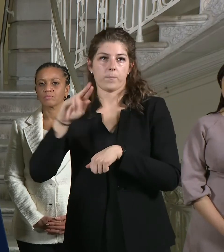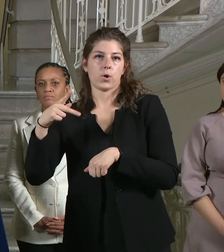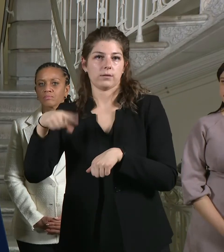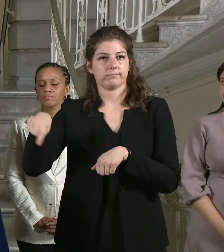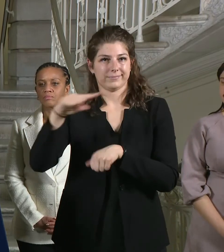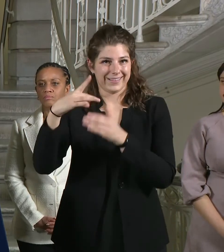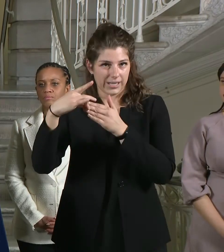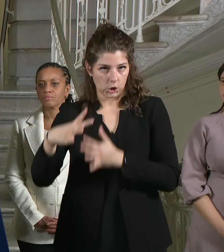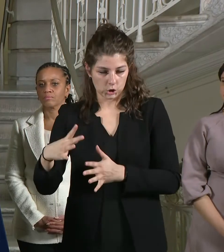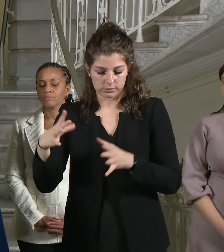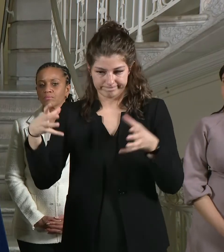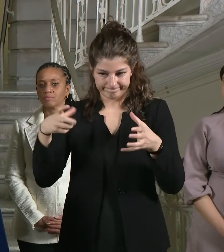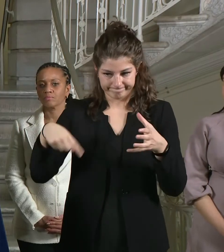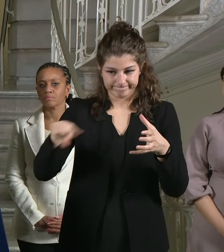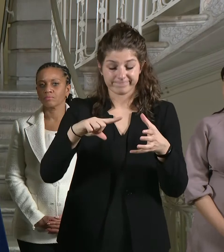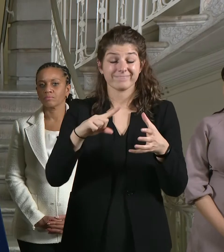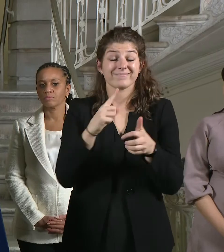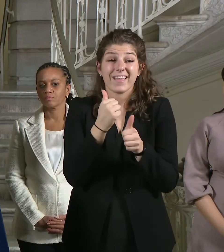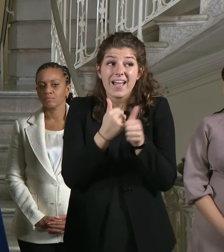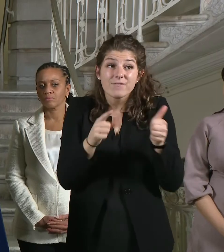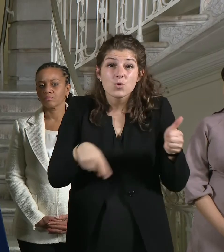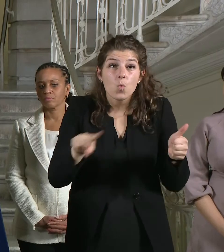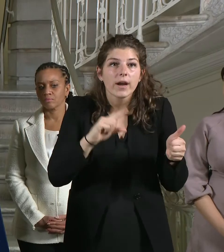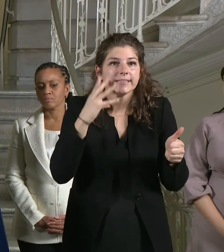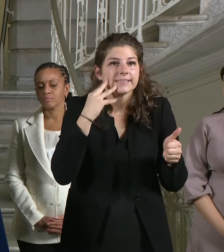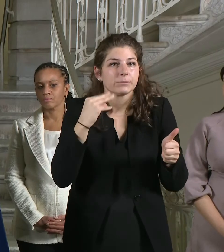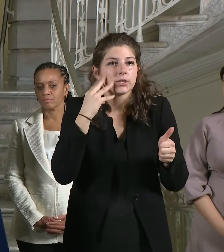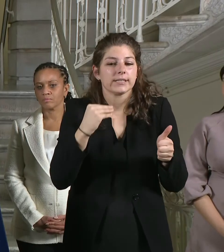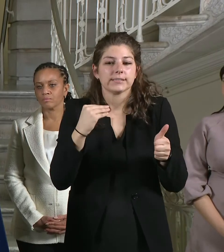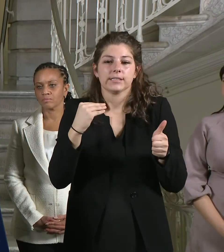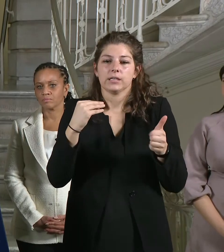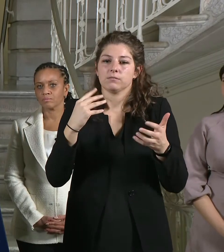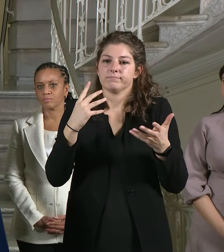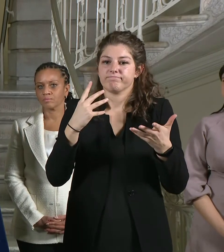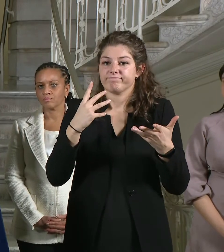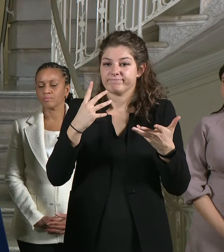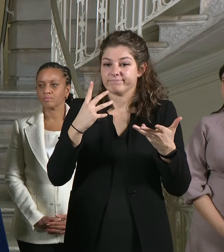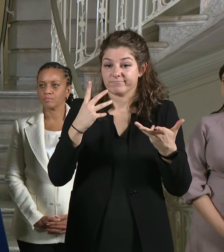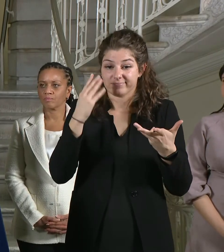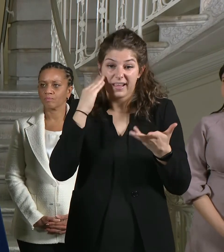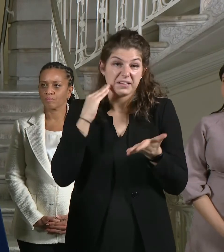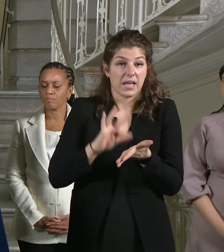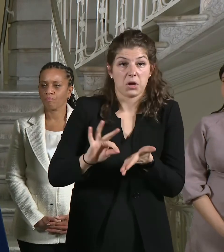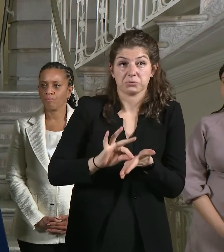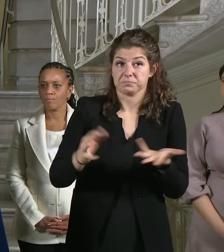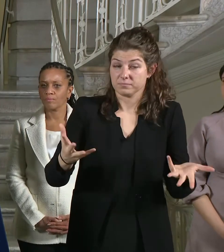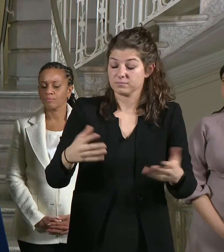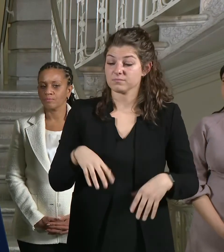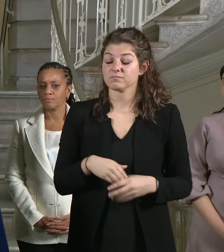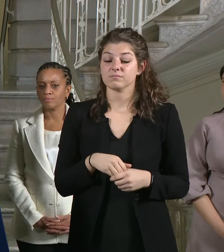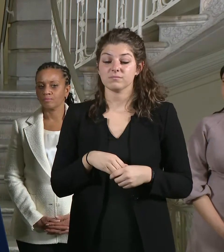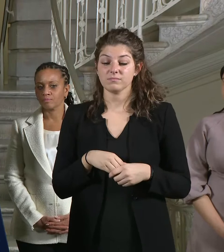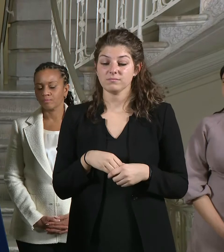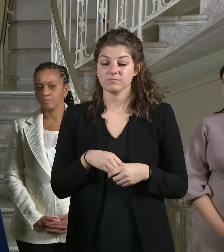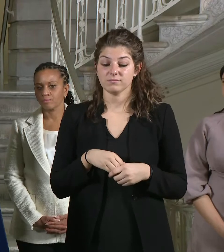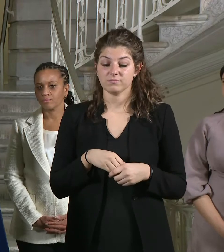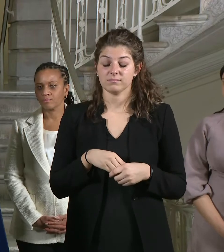FIRST AND EVERY